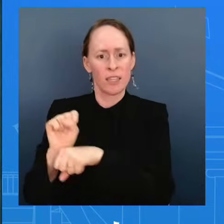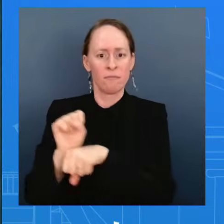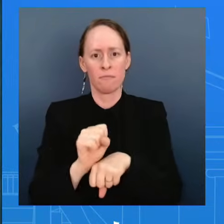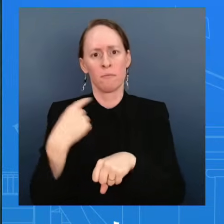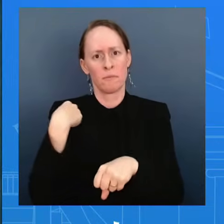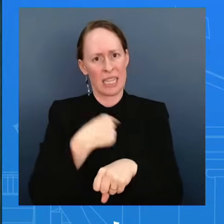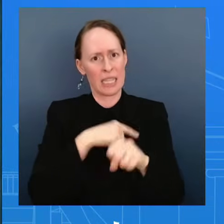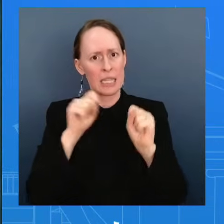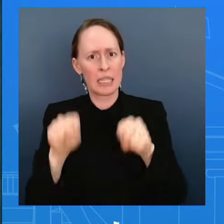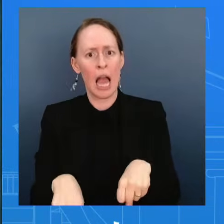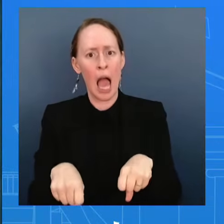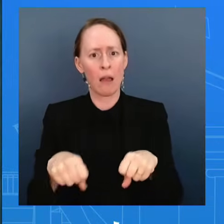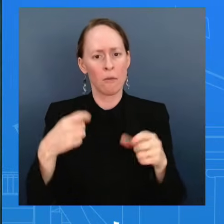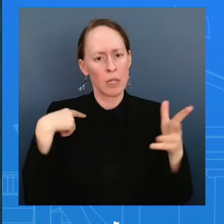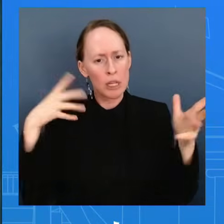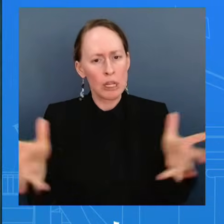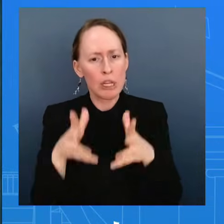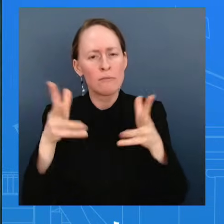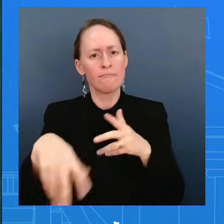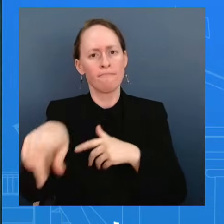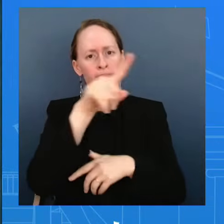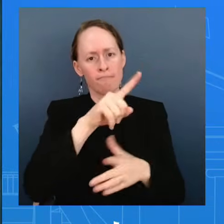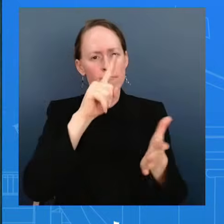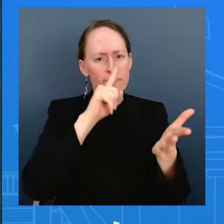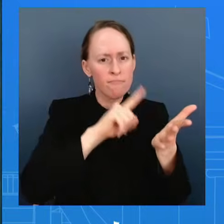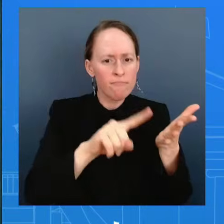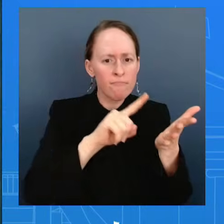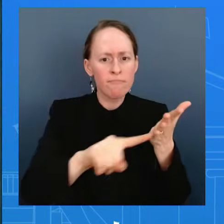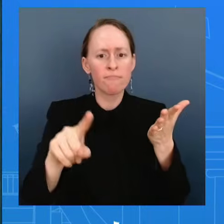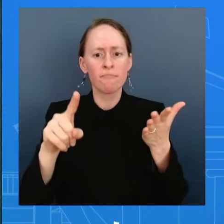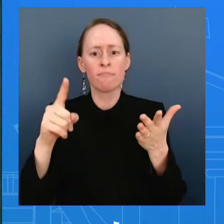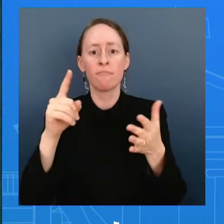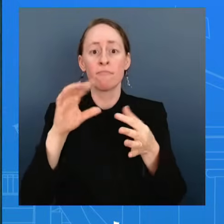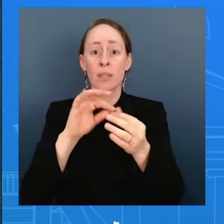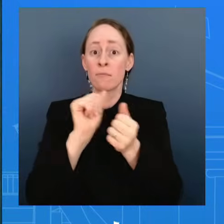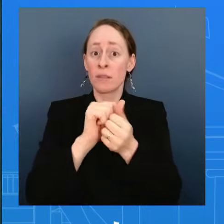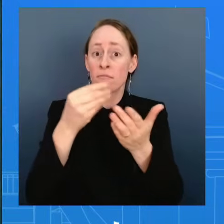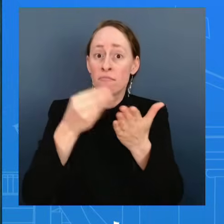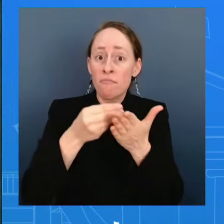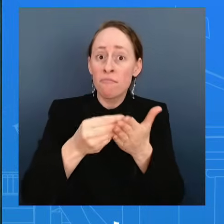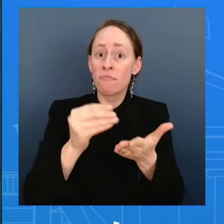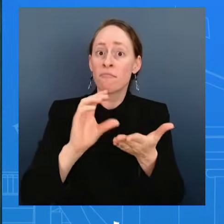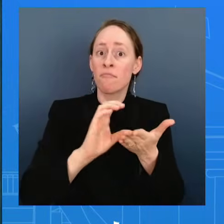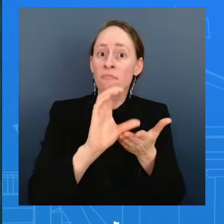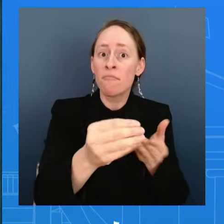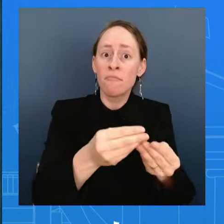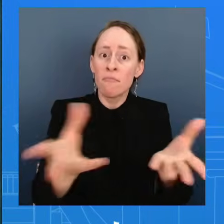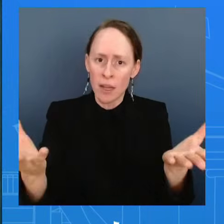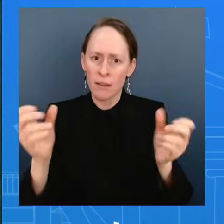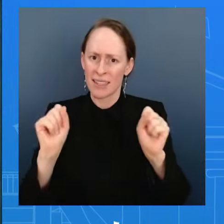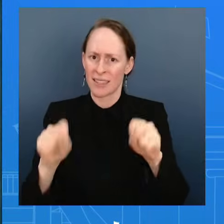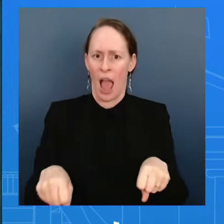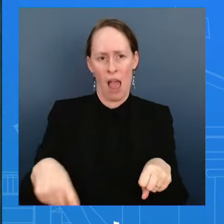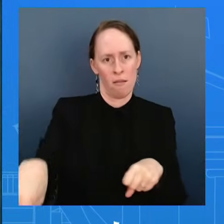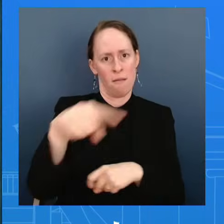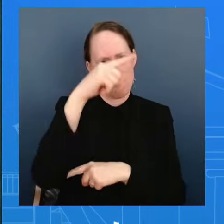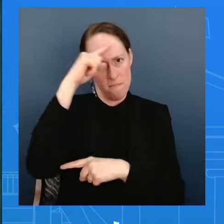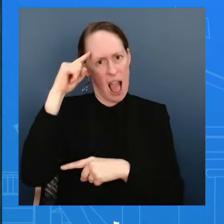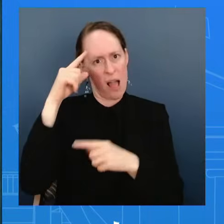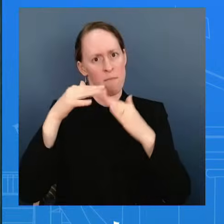with those who lost loved ones and those who are suffering. It will be vital for the new government to carefully and credibly investigate all attacks